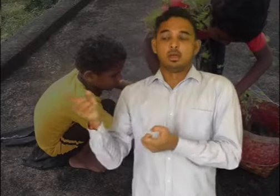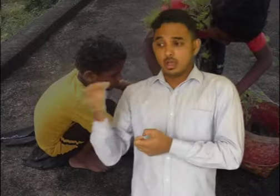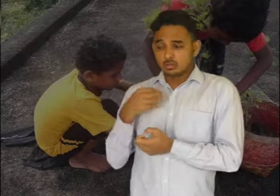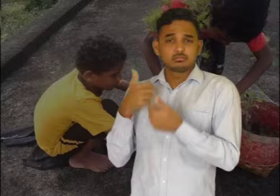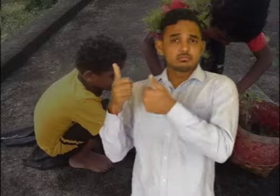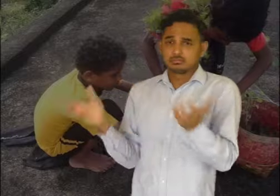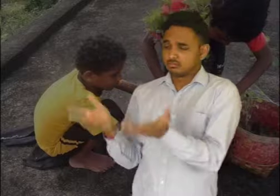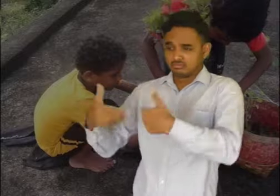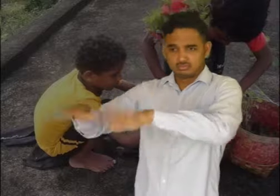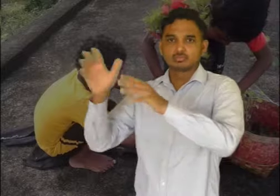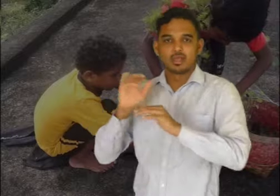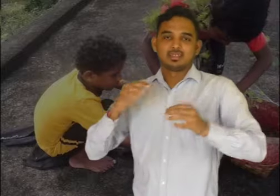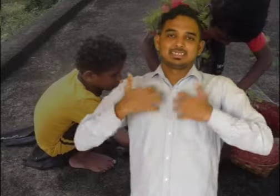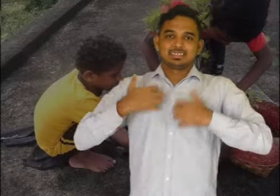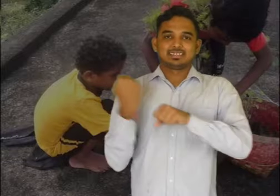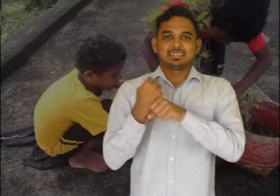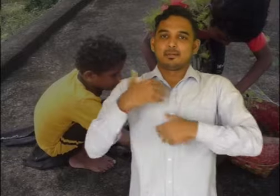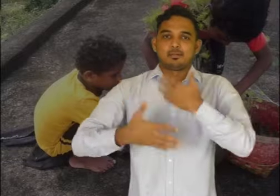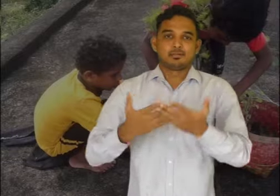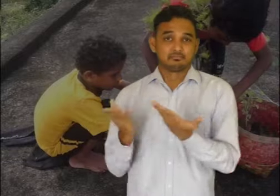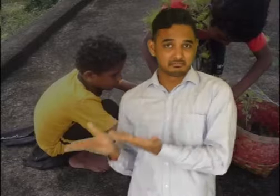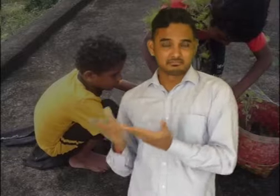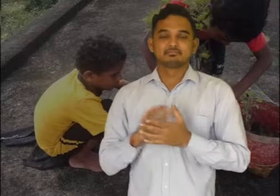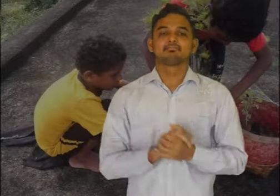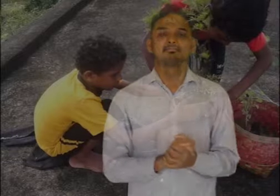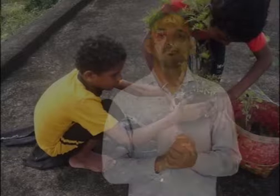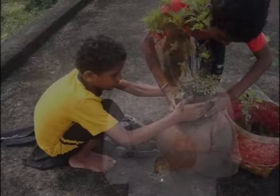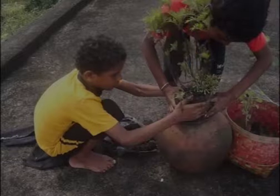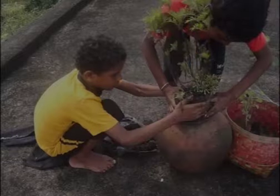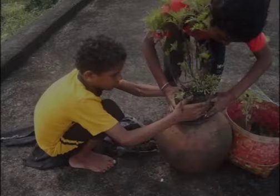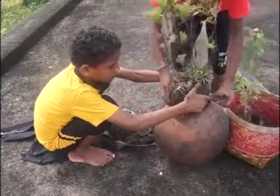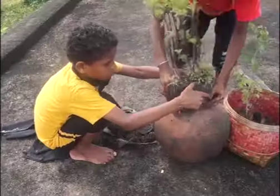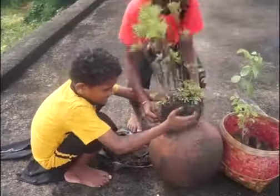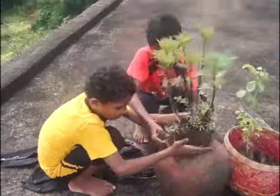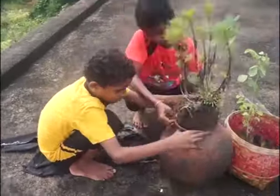these children are trying to pot a plant before the activity they had asked me if